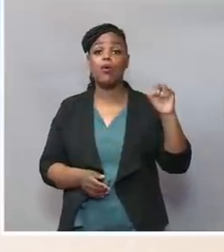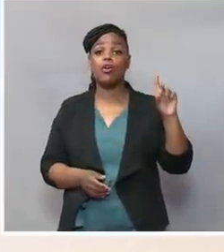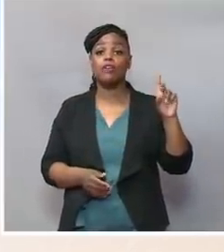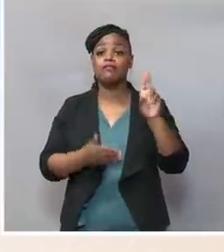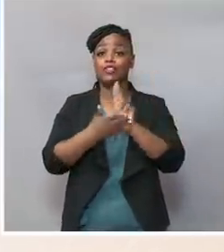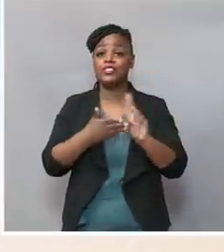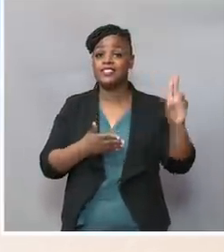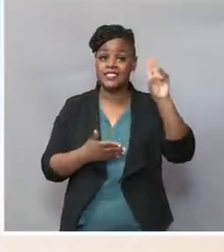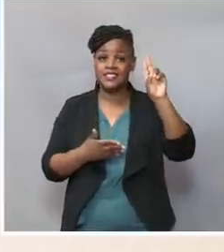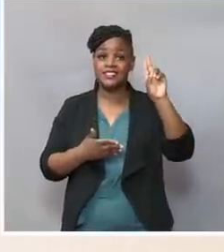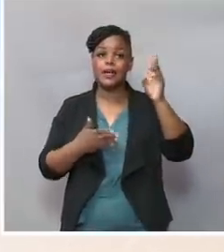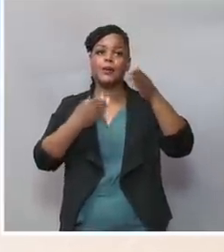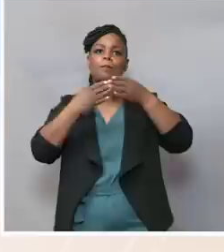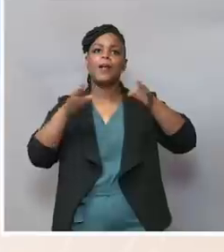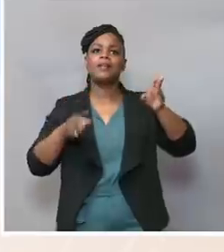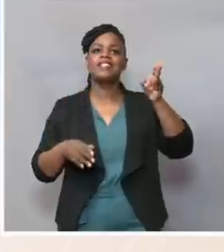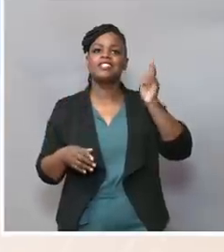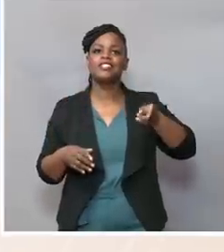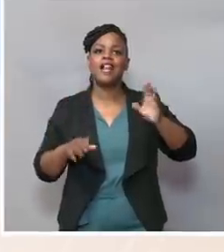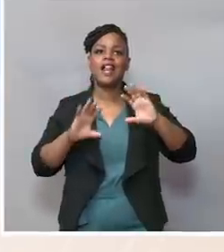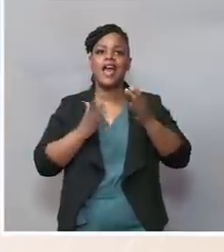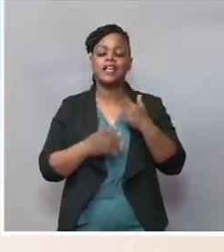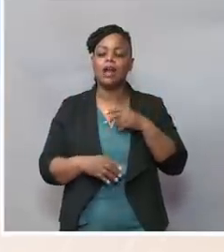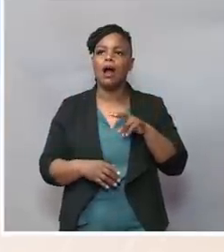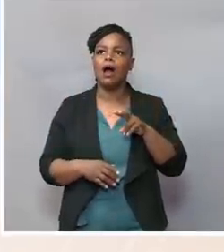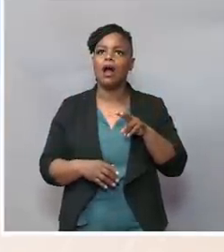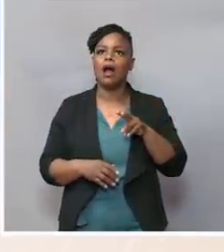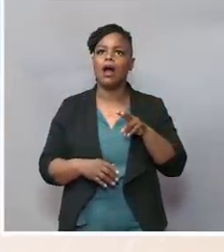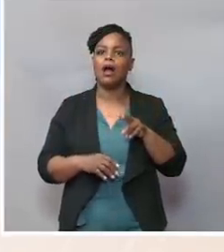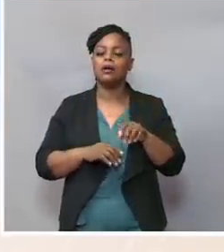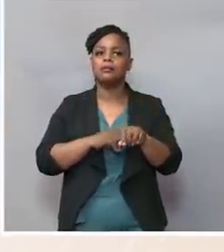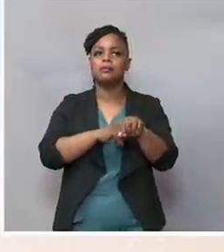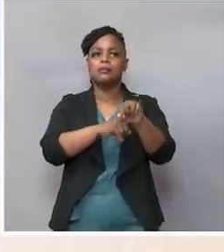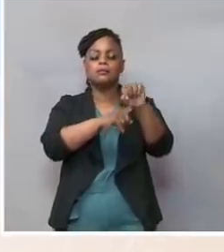that I learned about the possibility of being a professional historian,